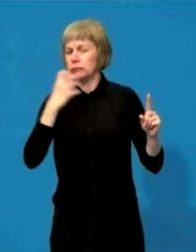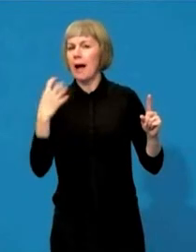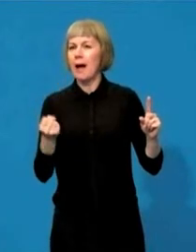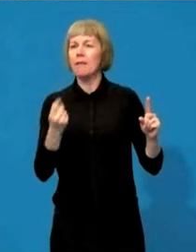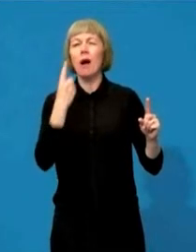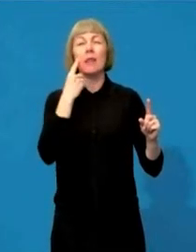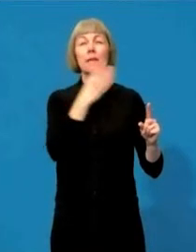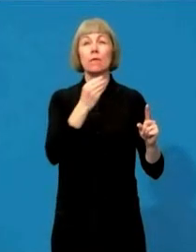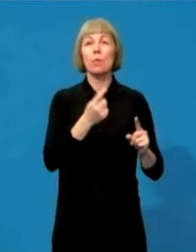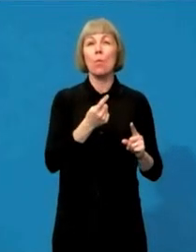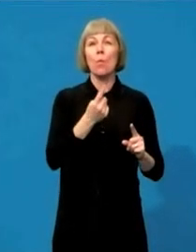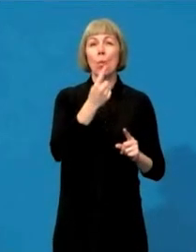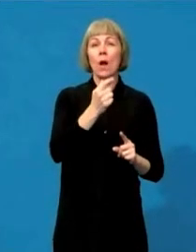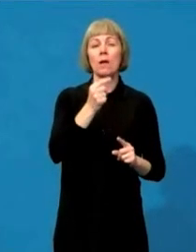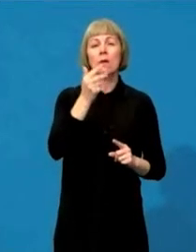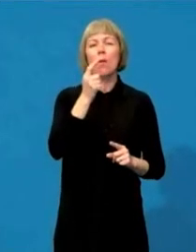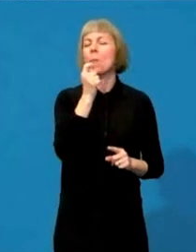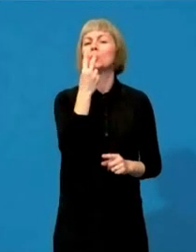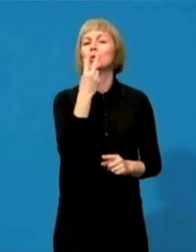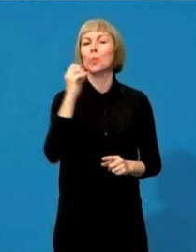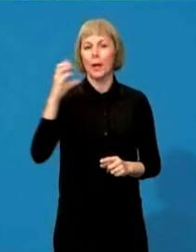children whom went through that particular study.